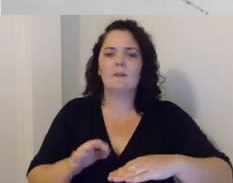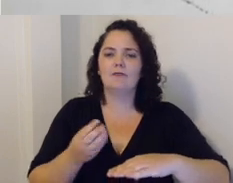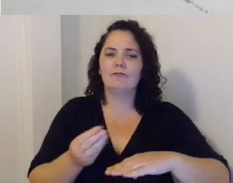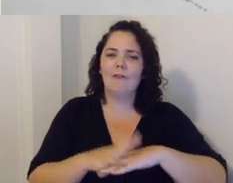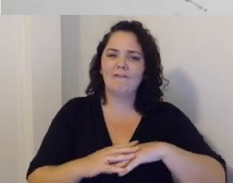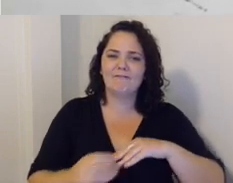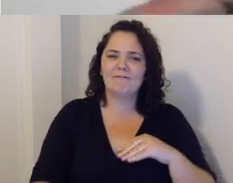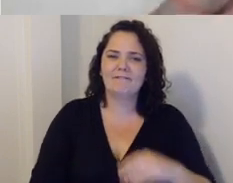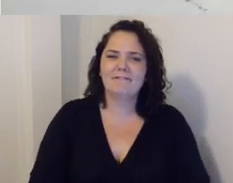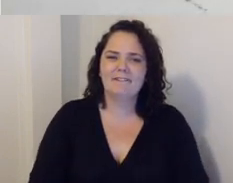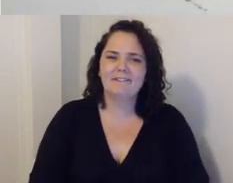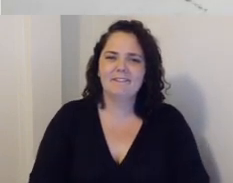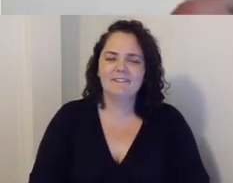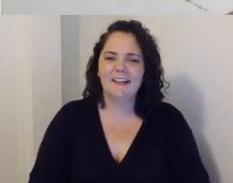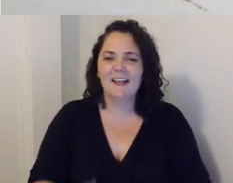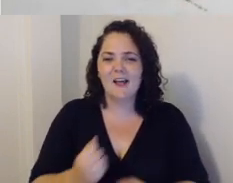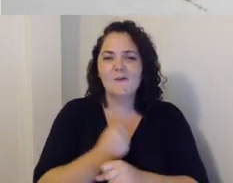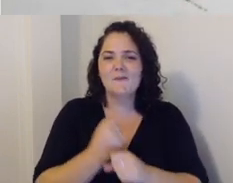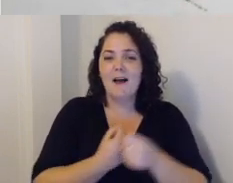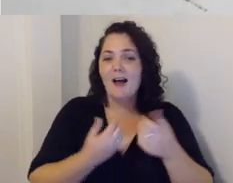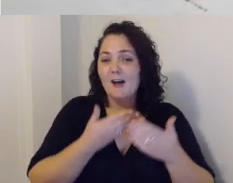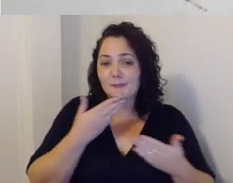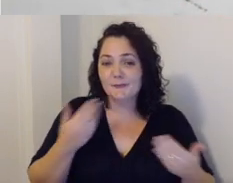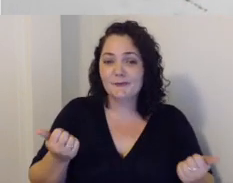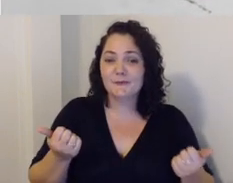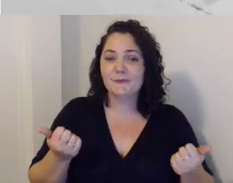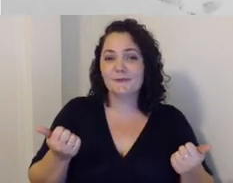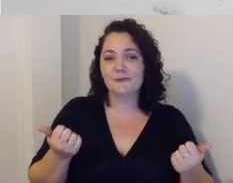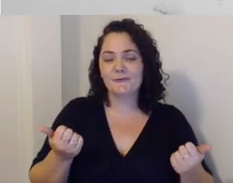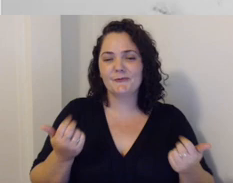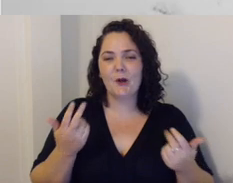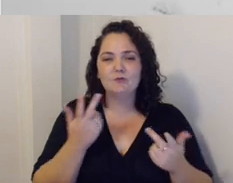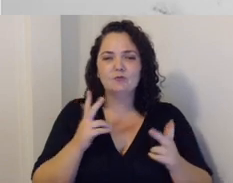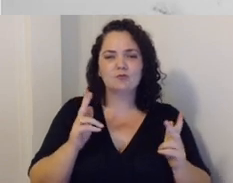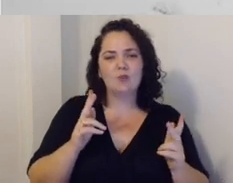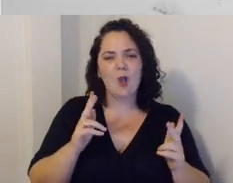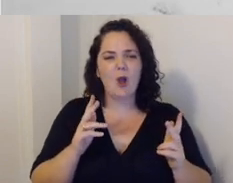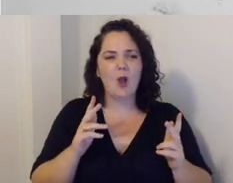so again this is all about creating this really beautiful impression of the body